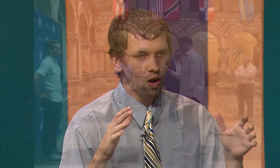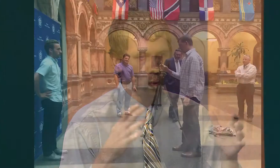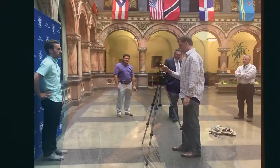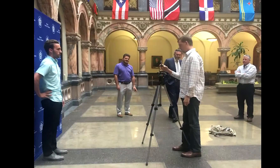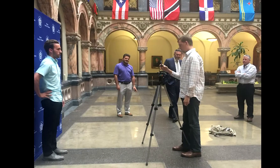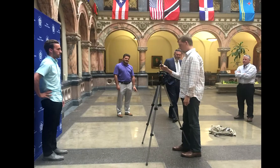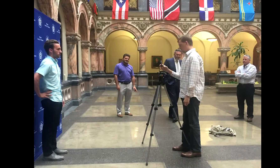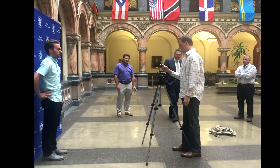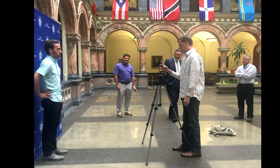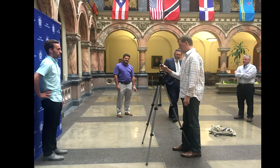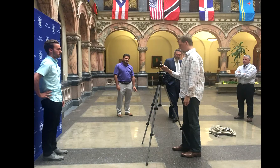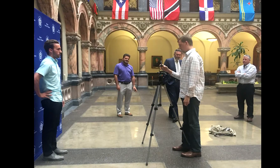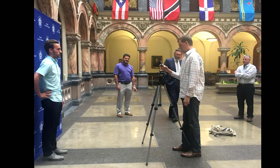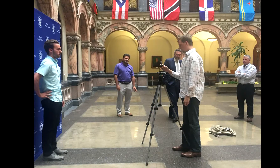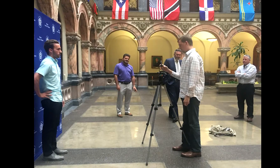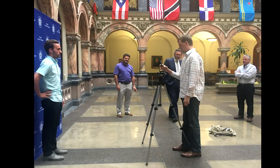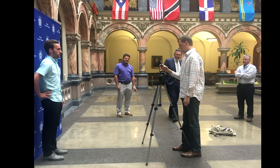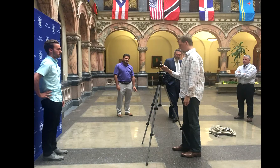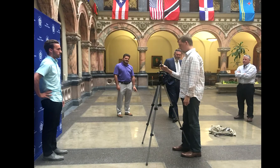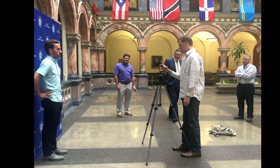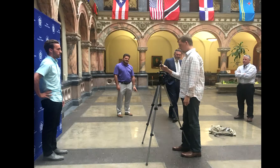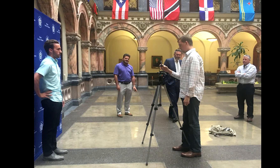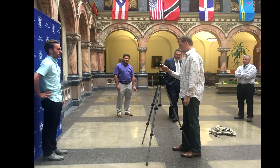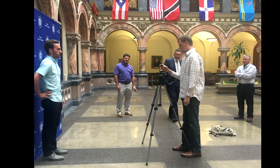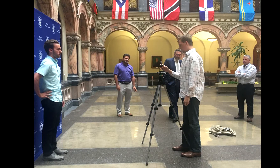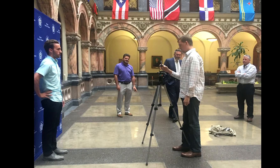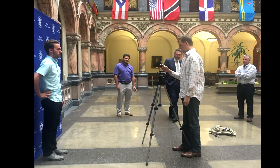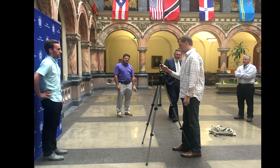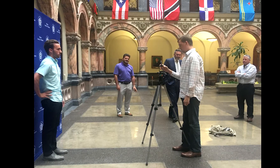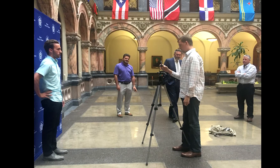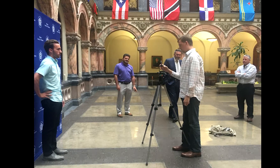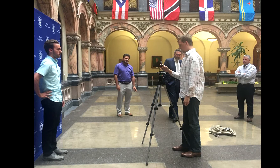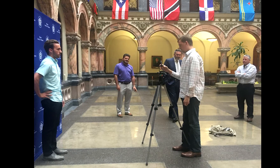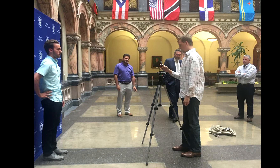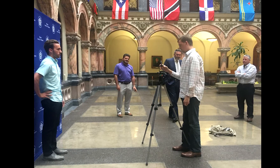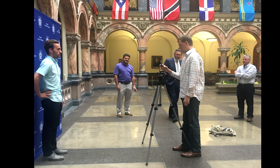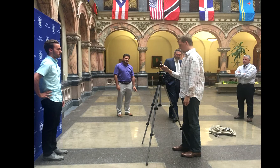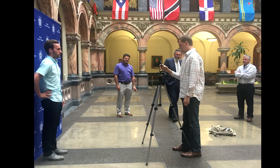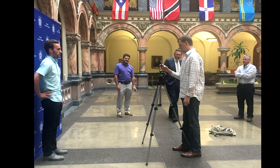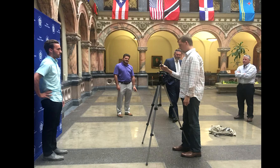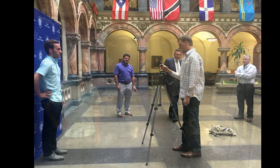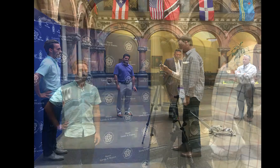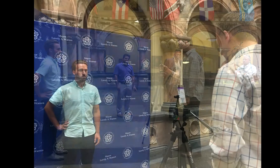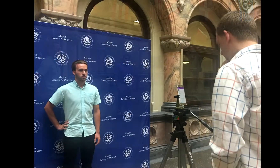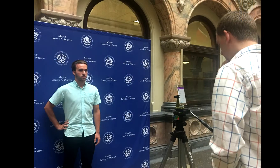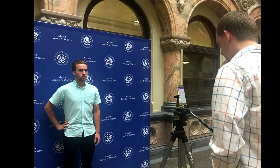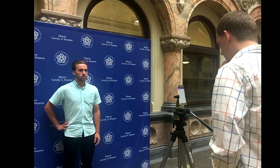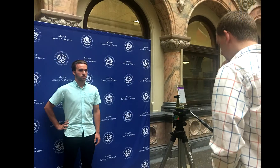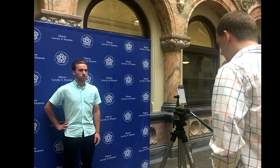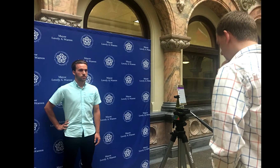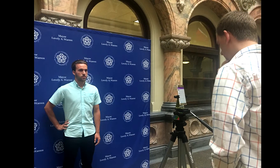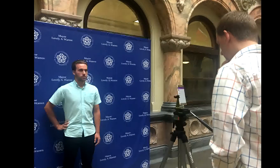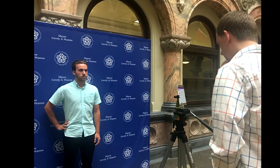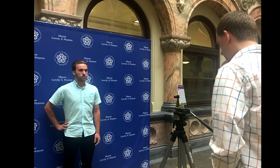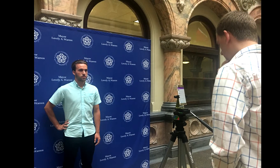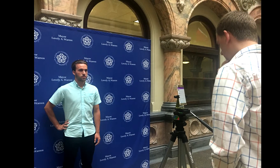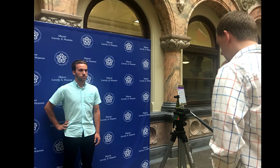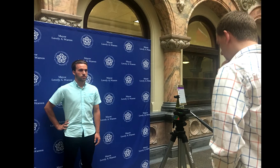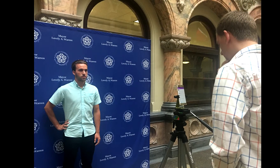a world where people would sign and to really connect the 2, you have to teach a lot of people sign language.